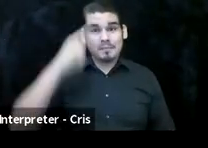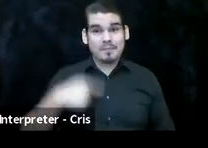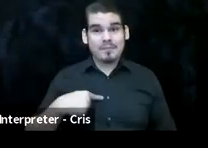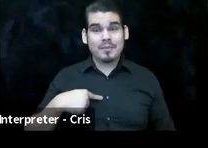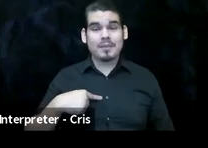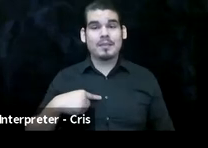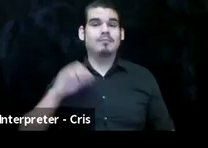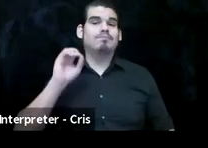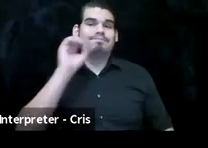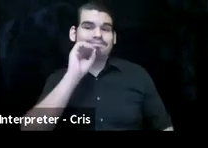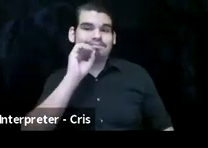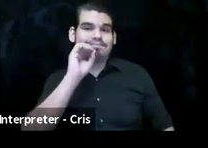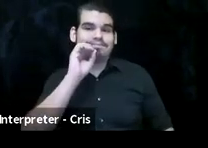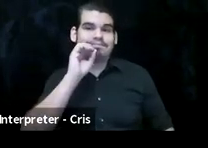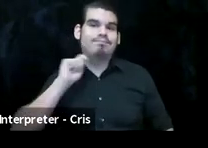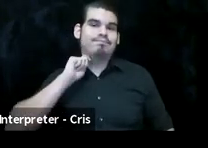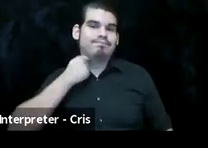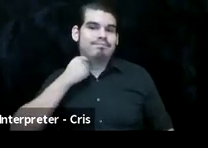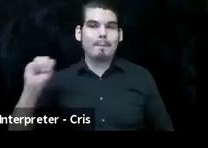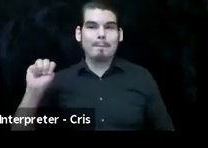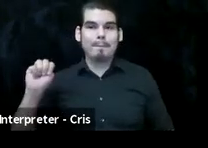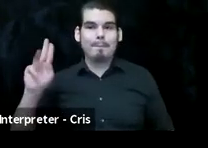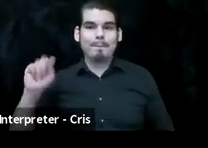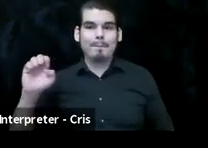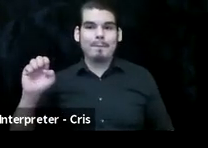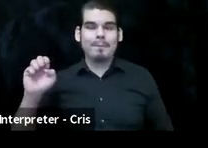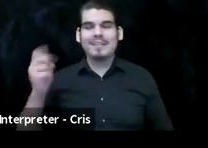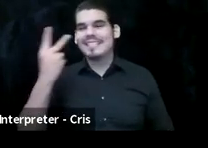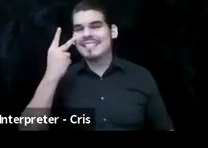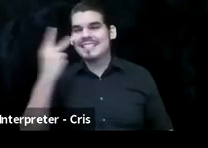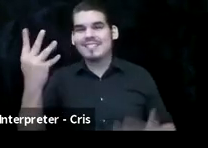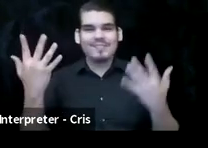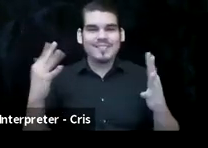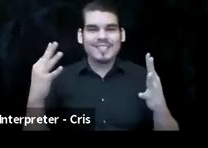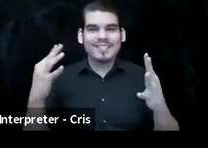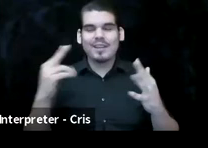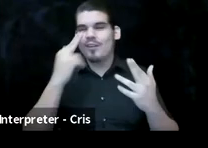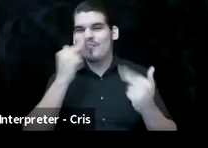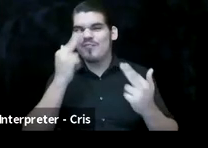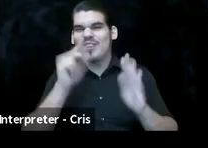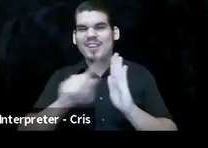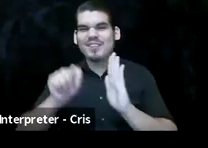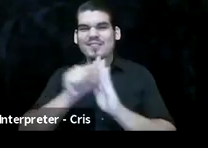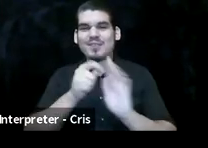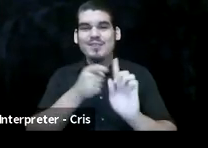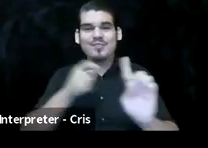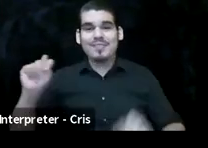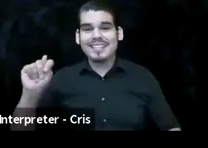Gerardo Chavez, RAD IX: on the phone call maybe you say something embarrassing and everybody here say you know, we want to avoid that so make sure that you're.